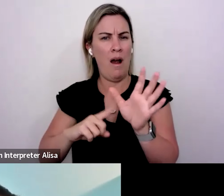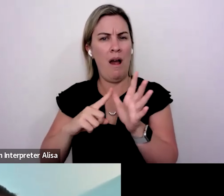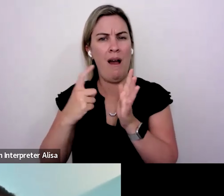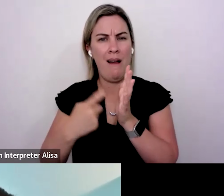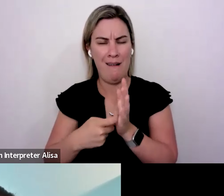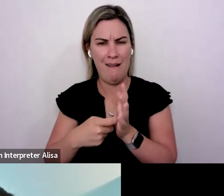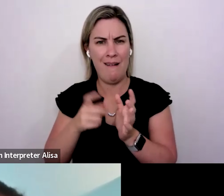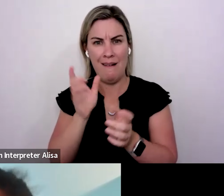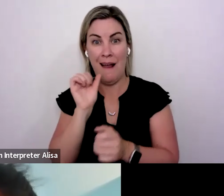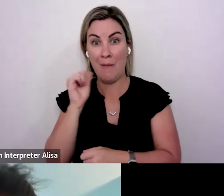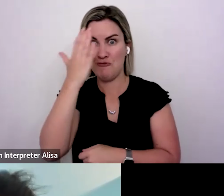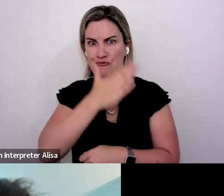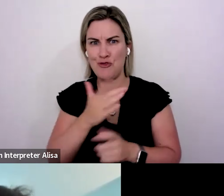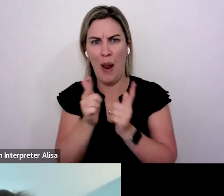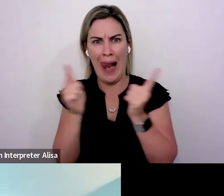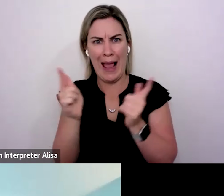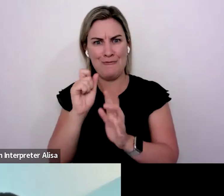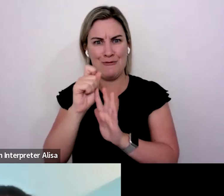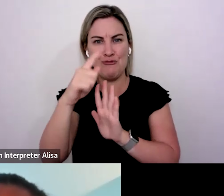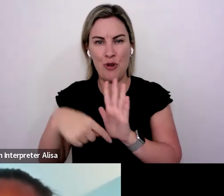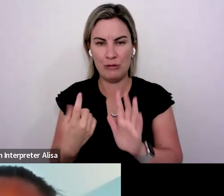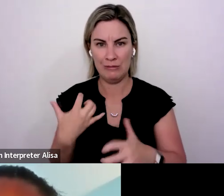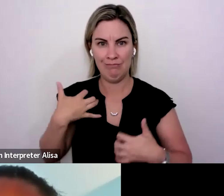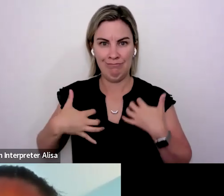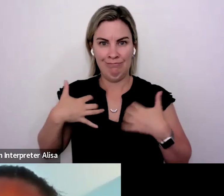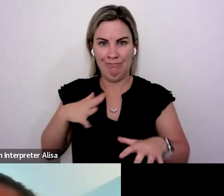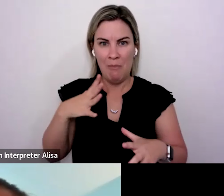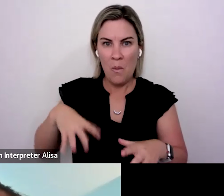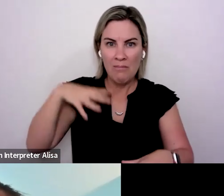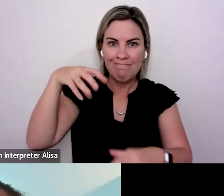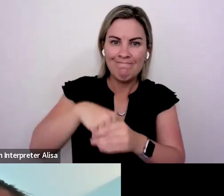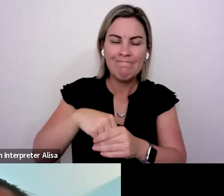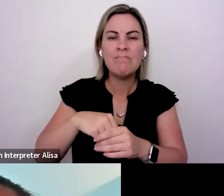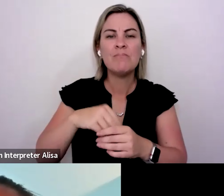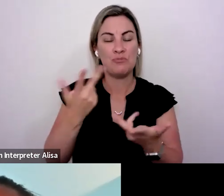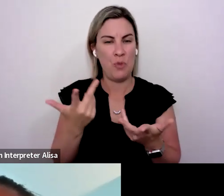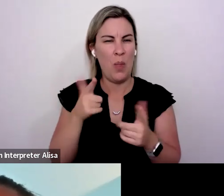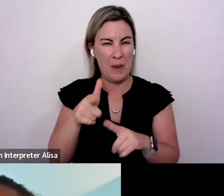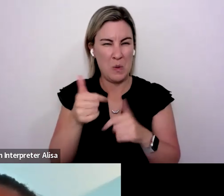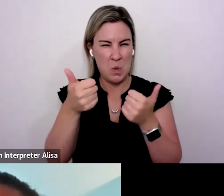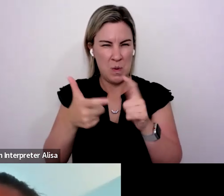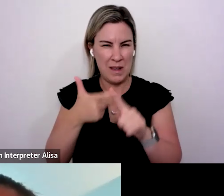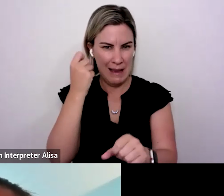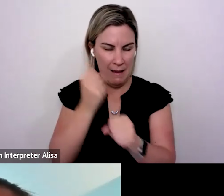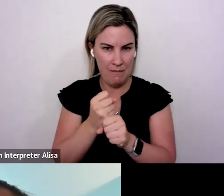There's also the beautiful example Milky Way where WA Ballet